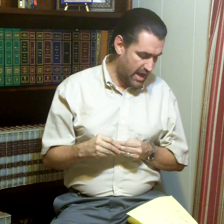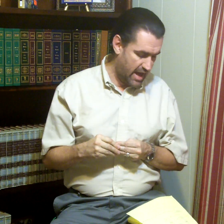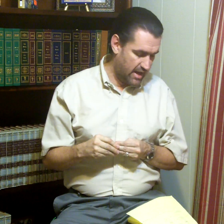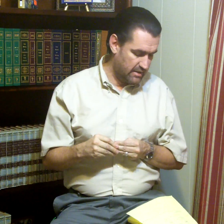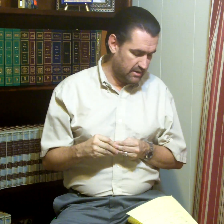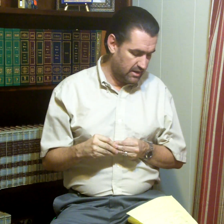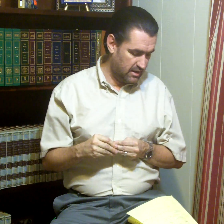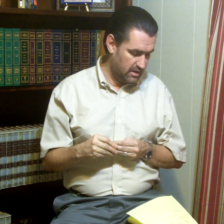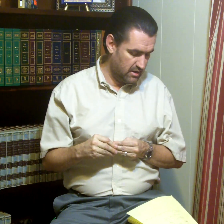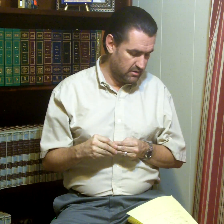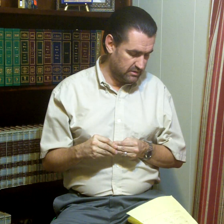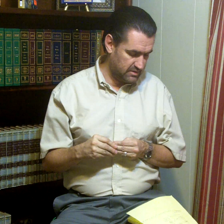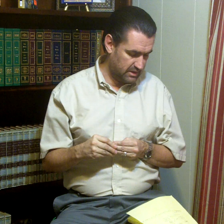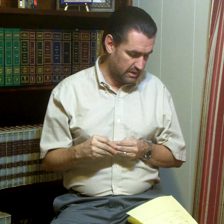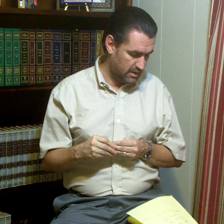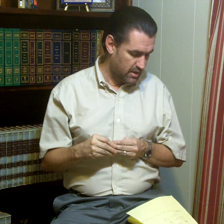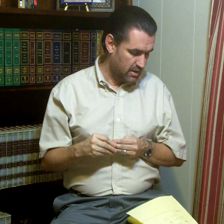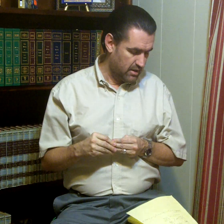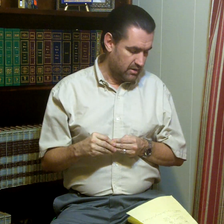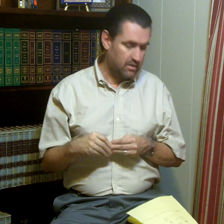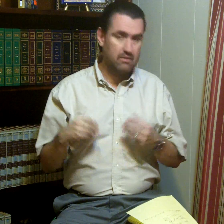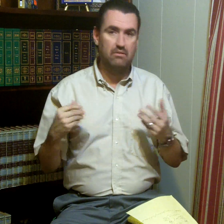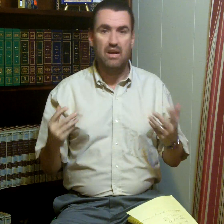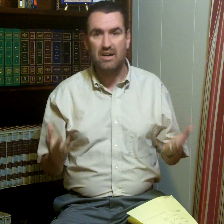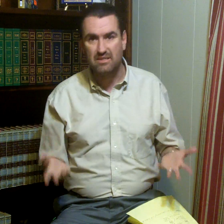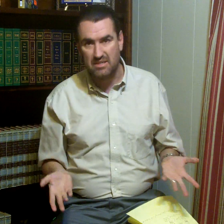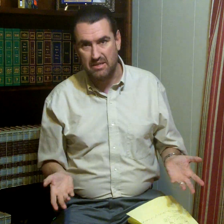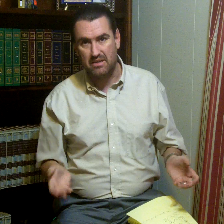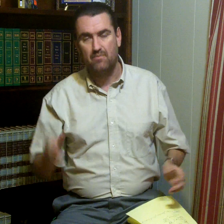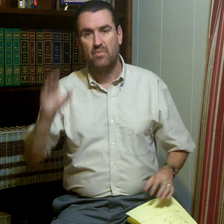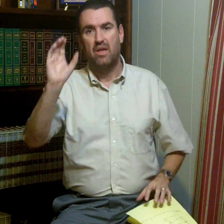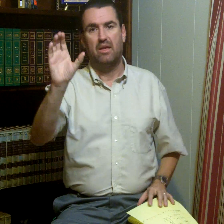and let's see cousin